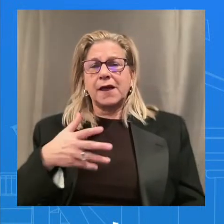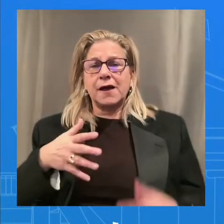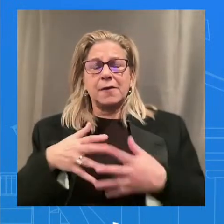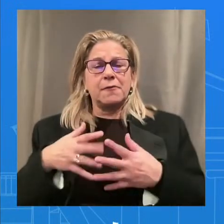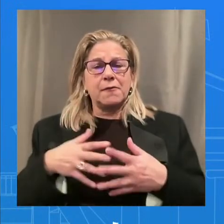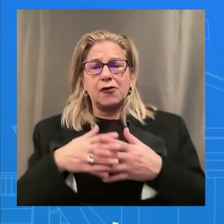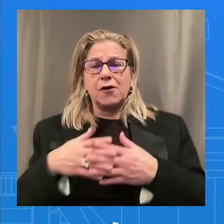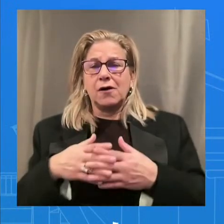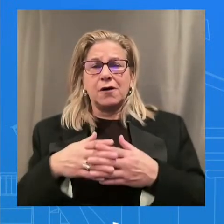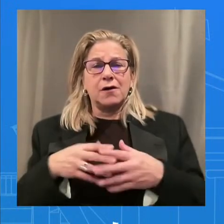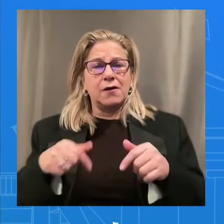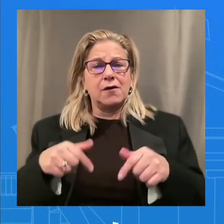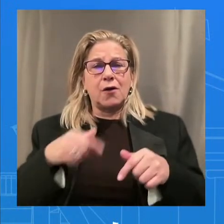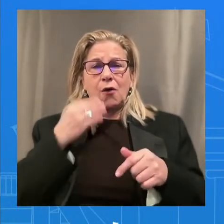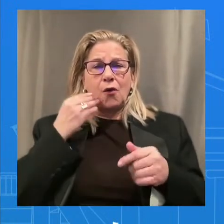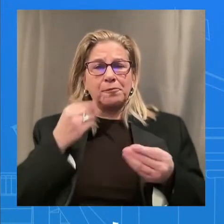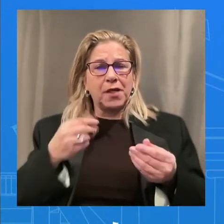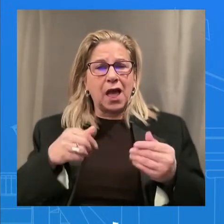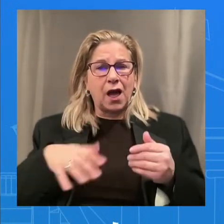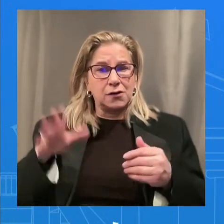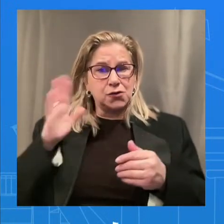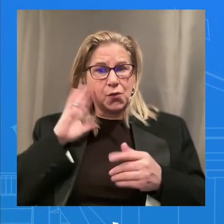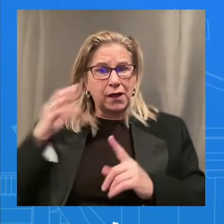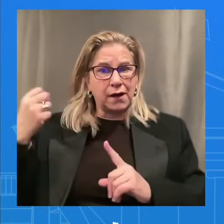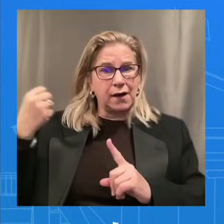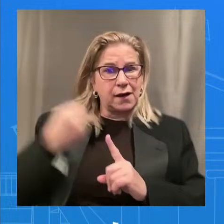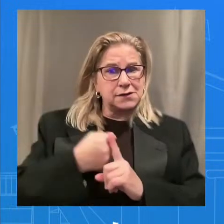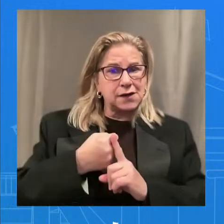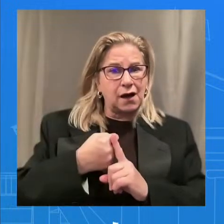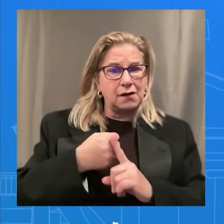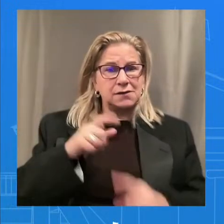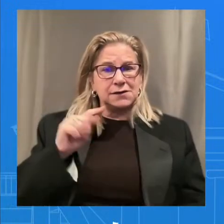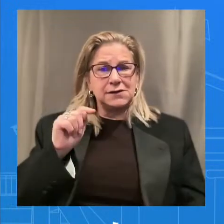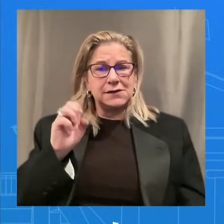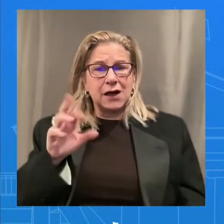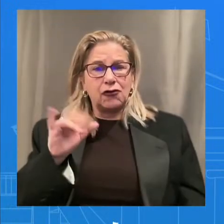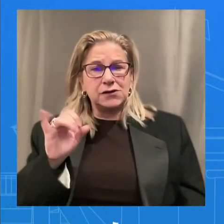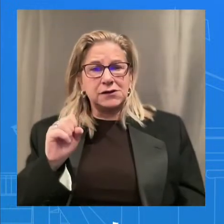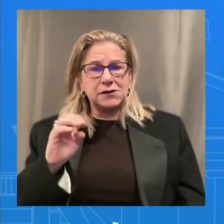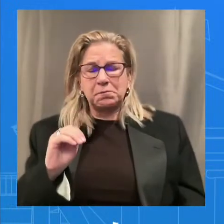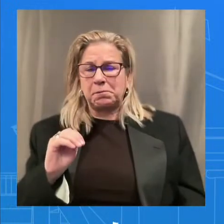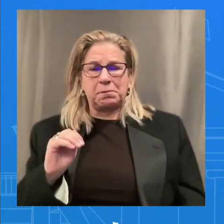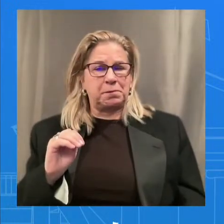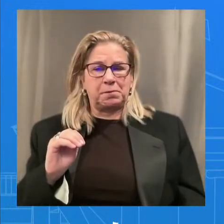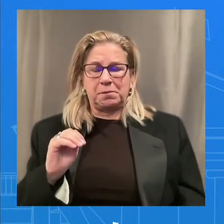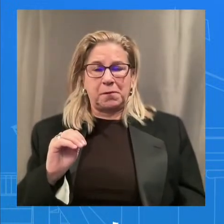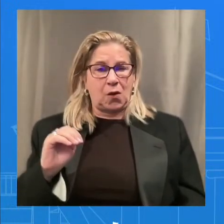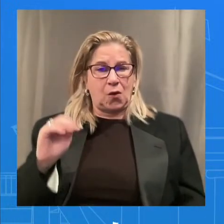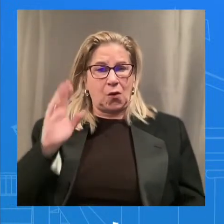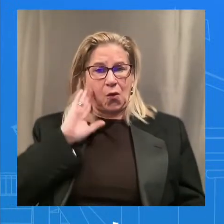but President Biden pointed out before he pulled out that it’s a more defer- -- diffuse and metastasized threat,